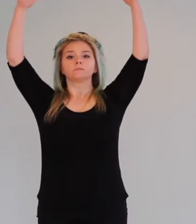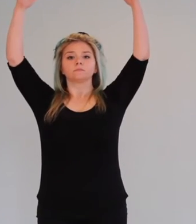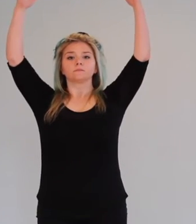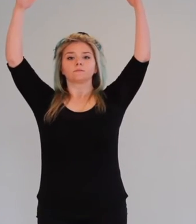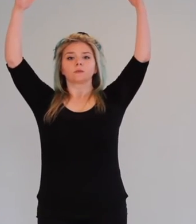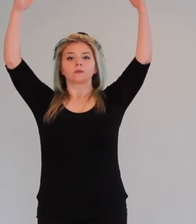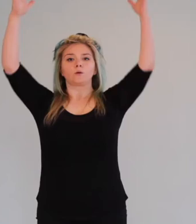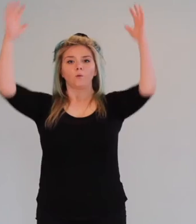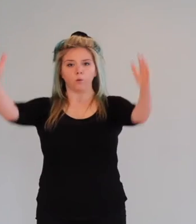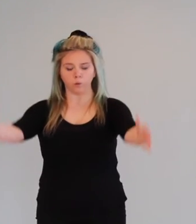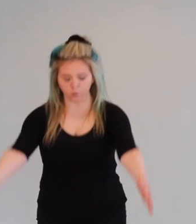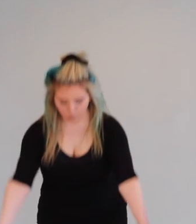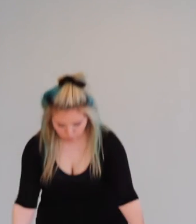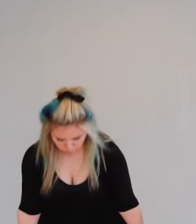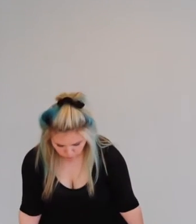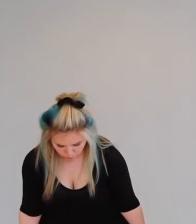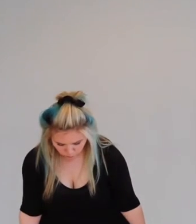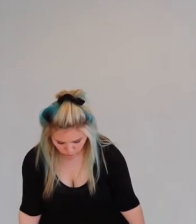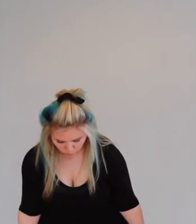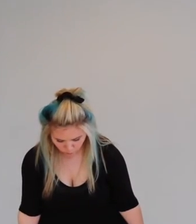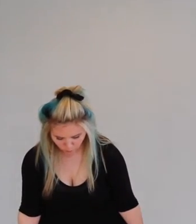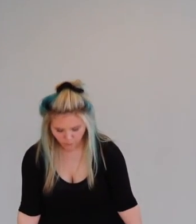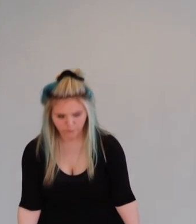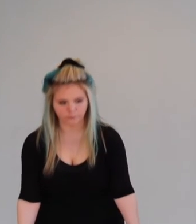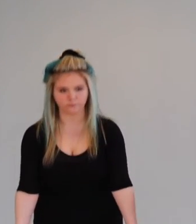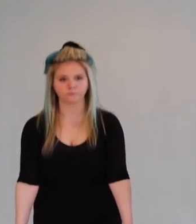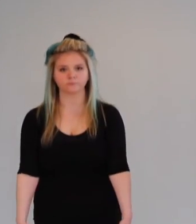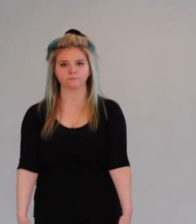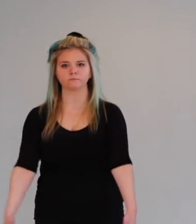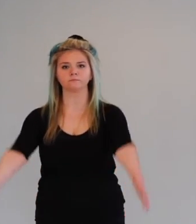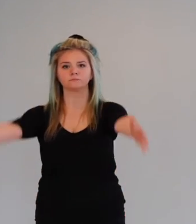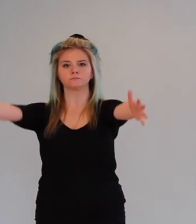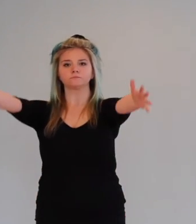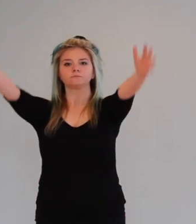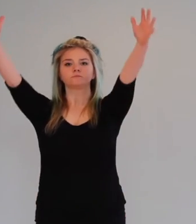in release and inhale in, in,